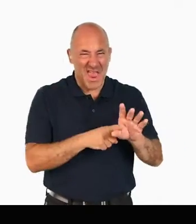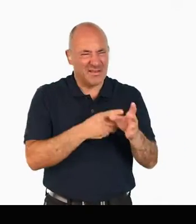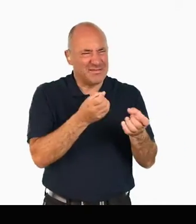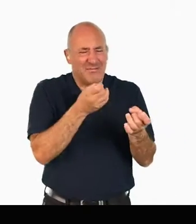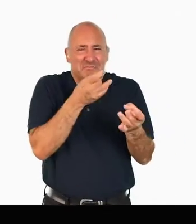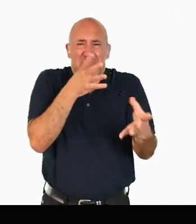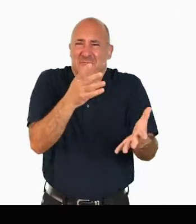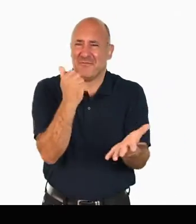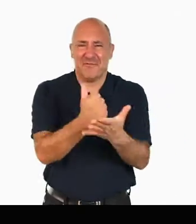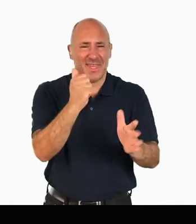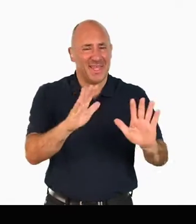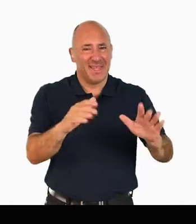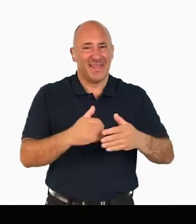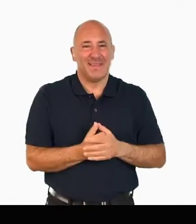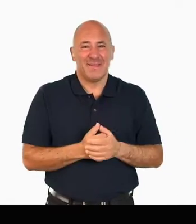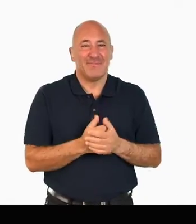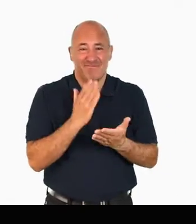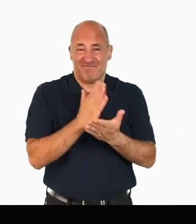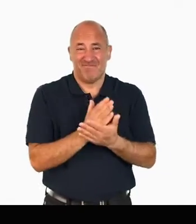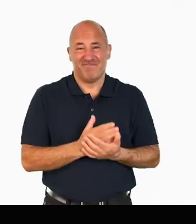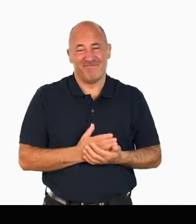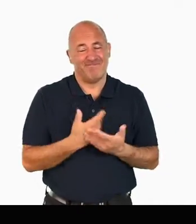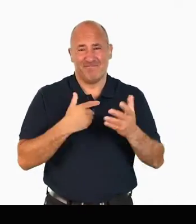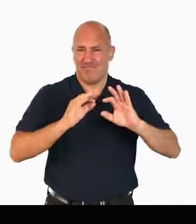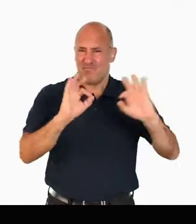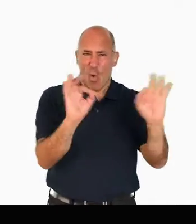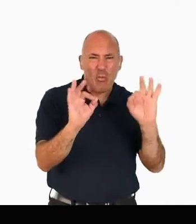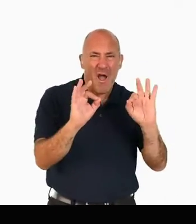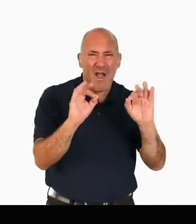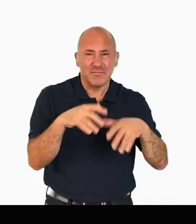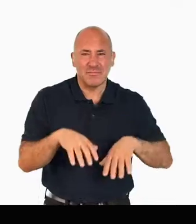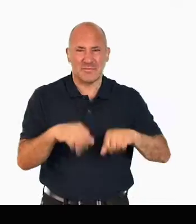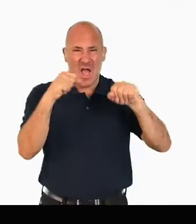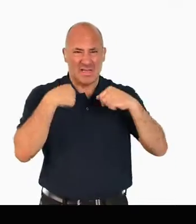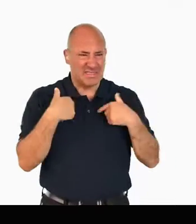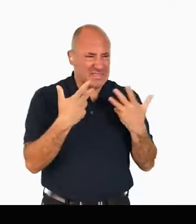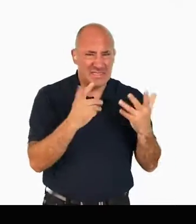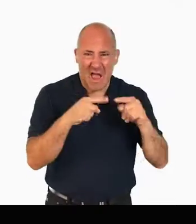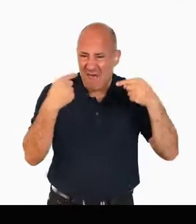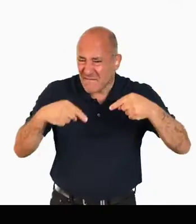five years, and it's brilliant! There was nowhere to, first of all, find out